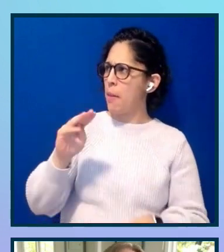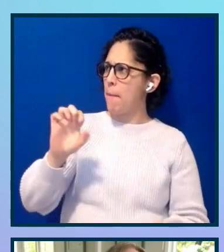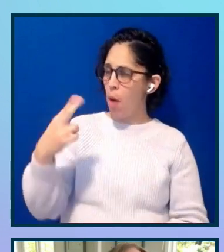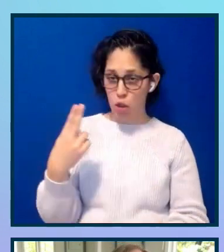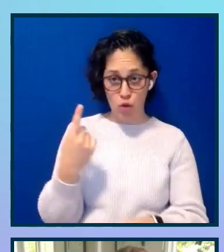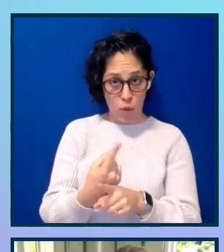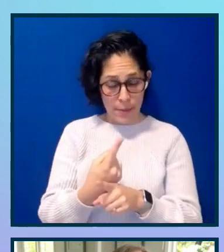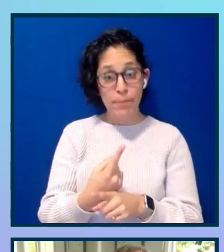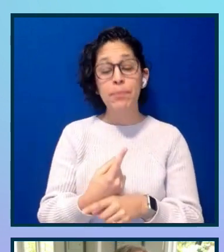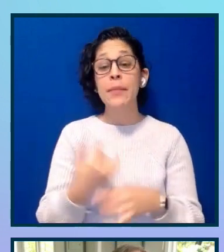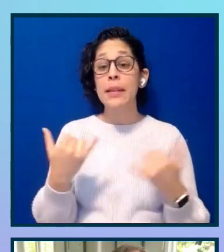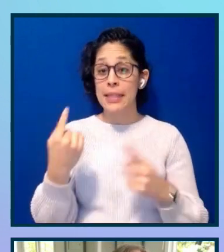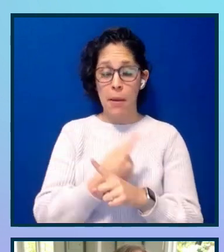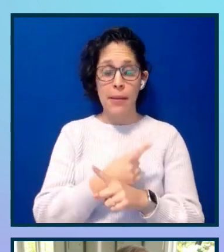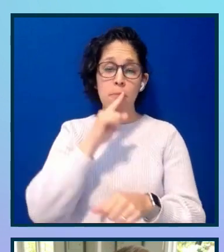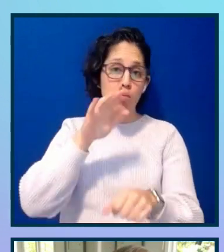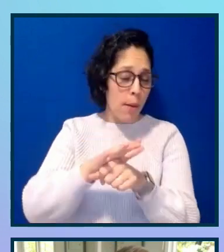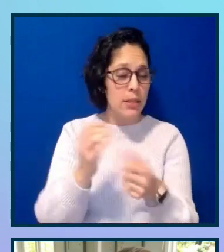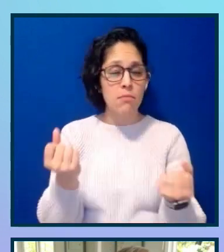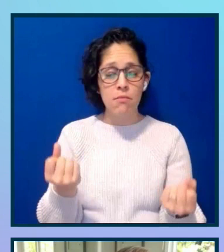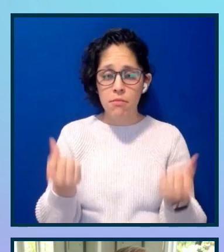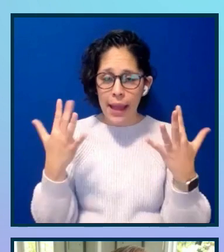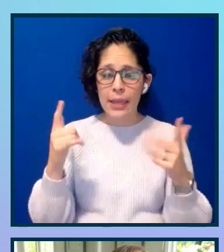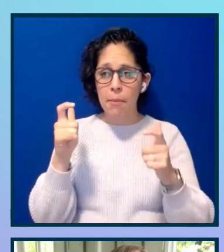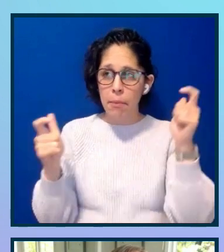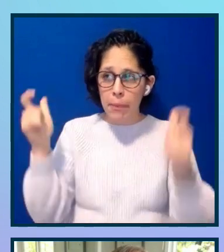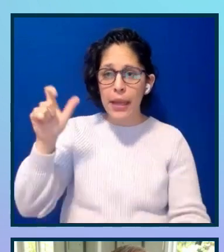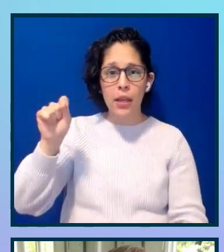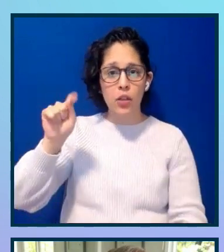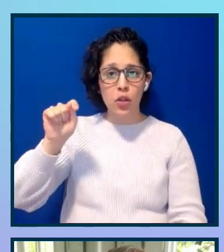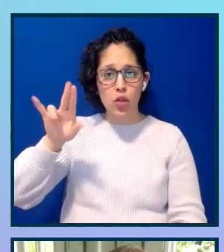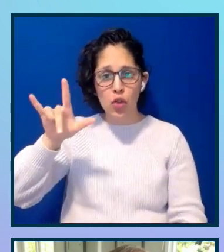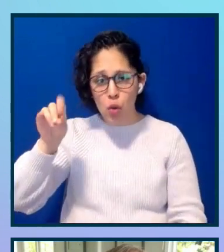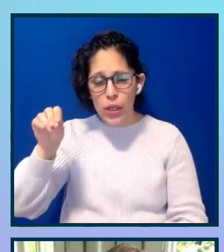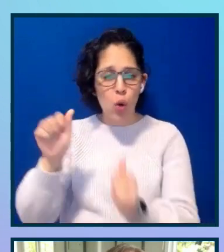Right now, I guarantee you, in a lot of big studios with e-commerce or entertainment,